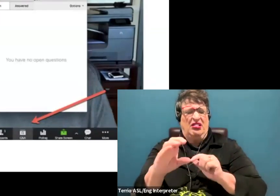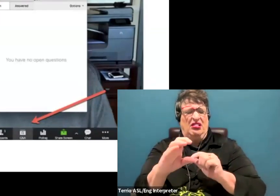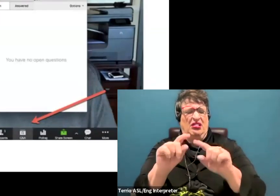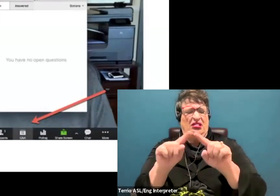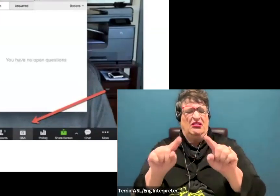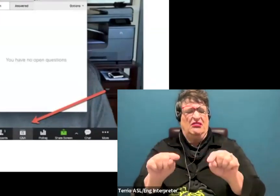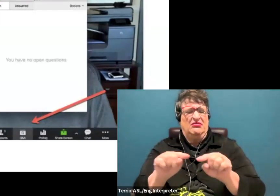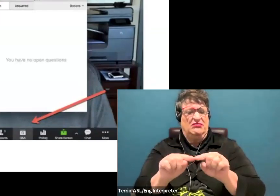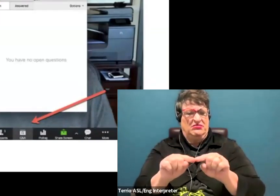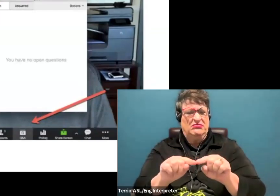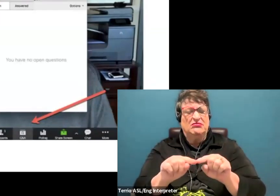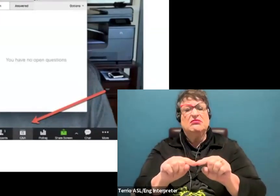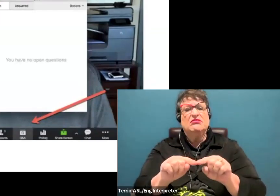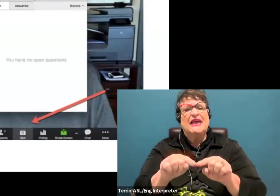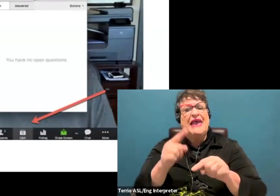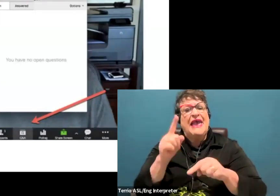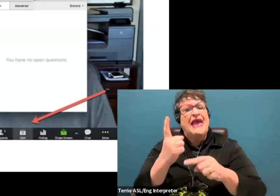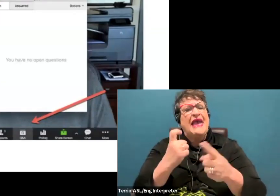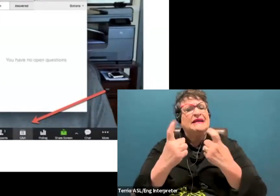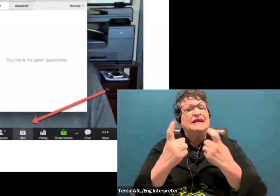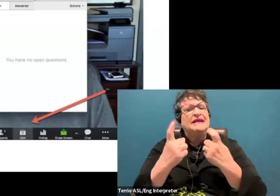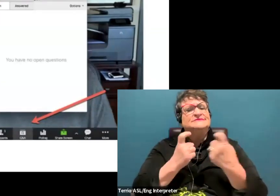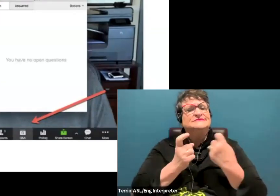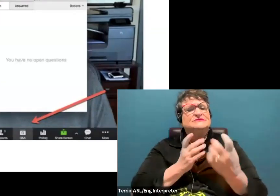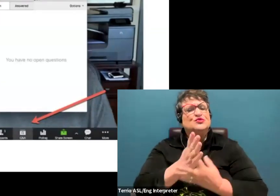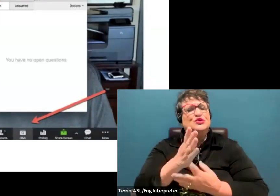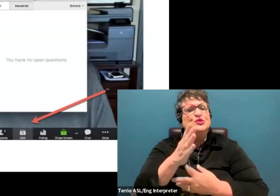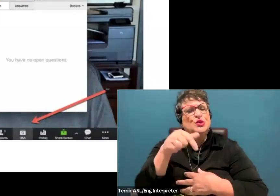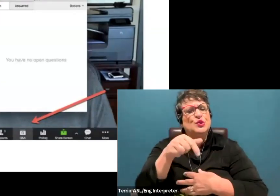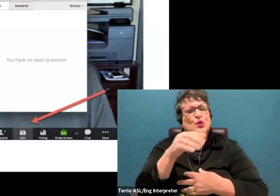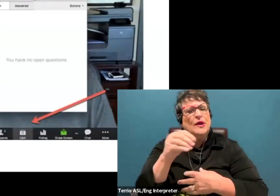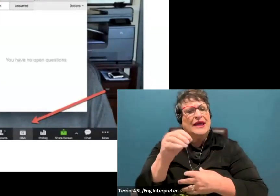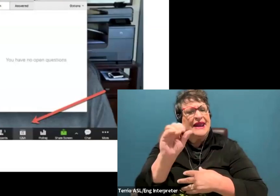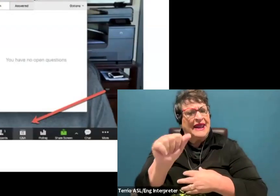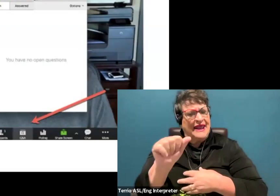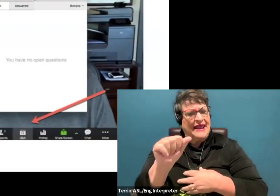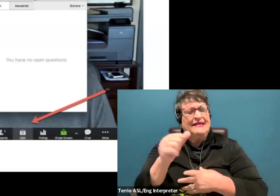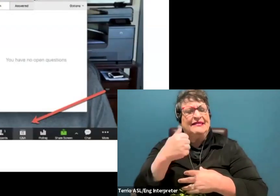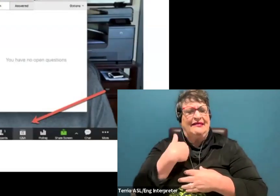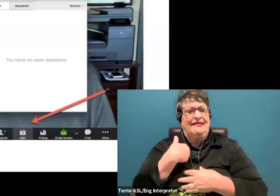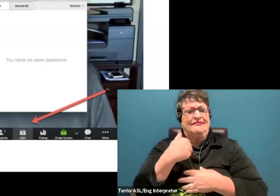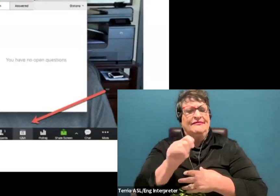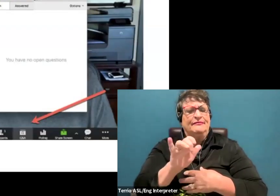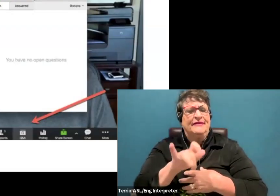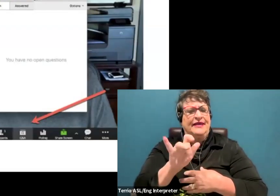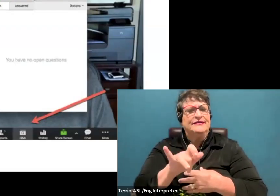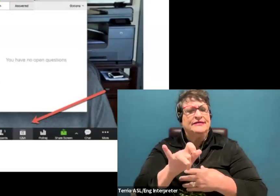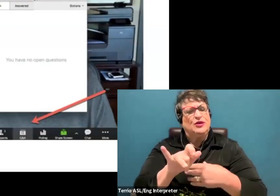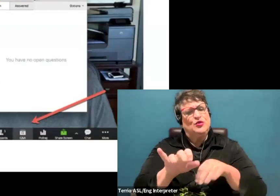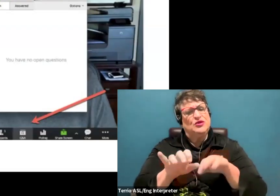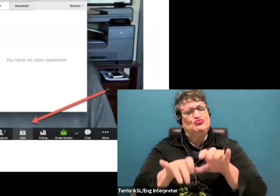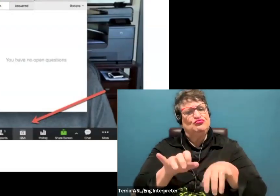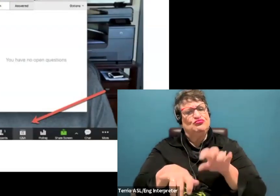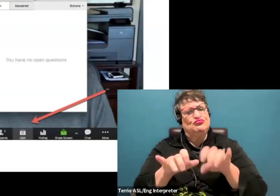ask your questions through the Q&A at the end, there's a Q&A button at the bottom. That would be very helpful.